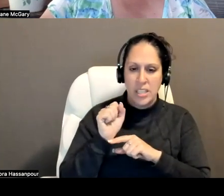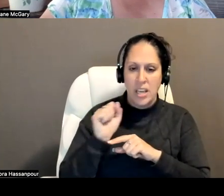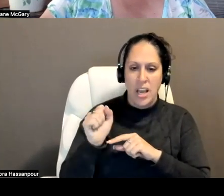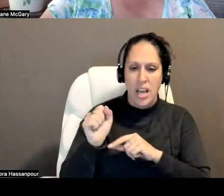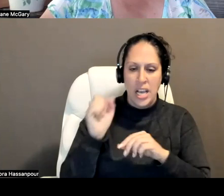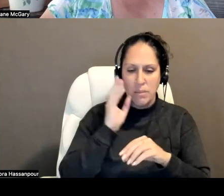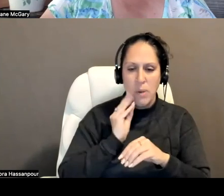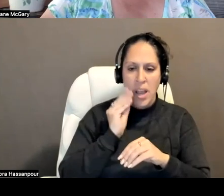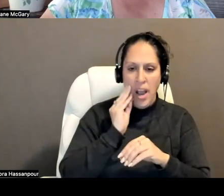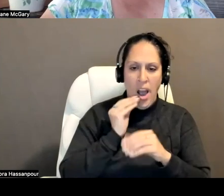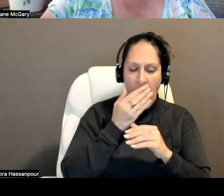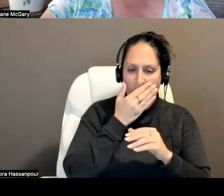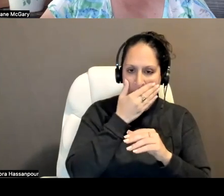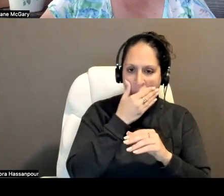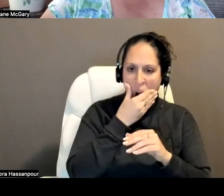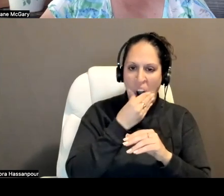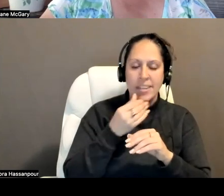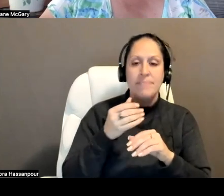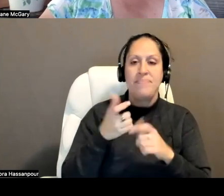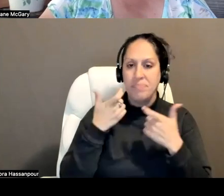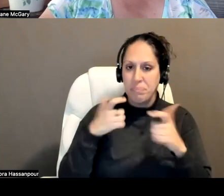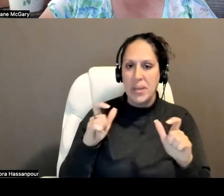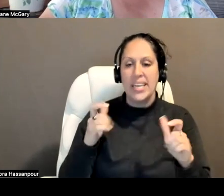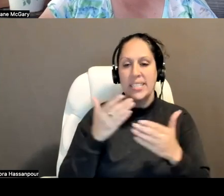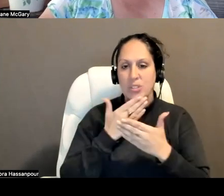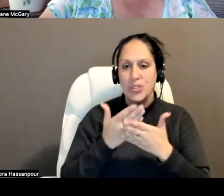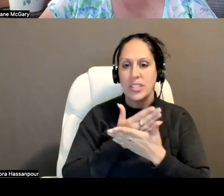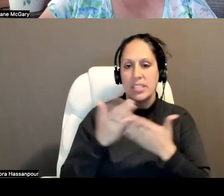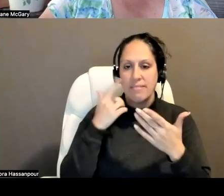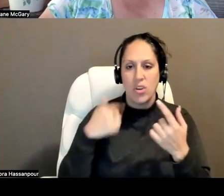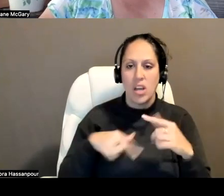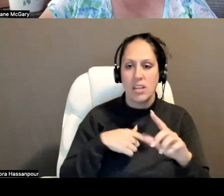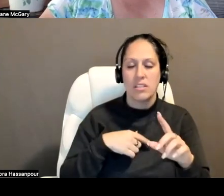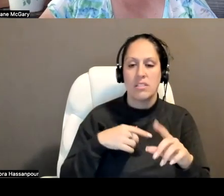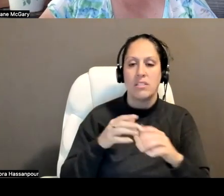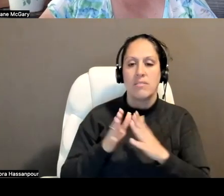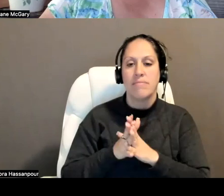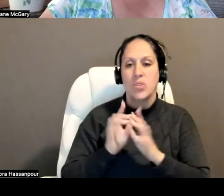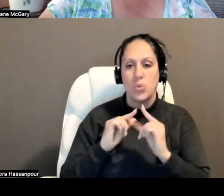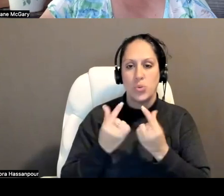milestone. Yeah, very. A big milestone for our, for our group. Yeah, yeah. They're